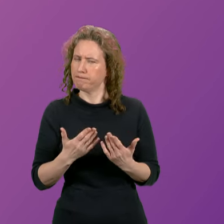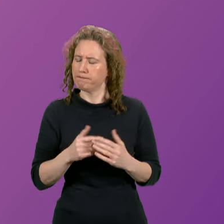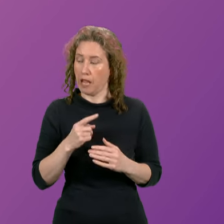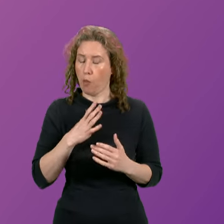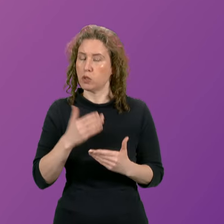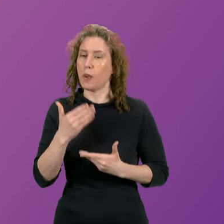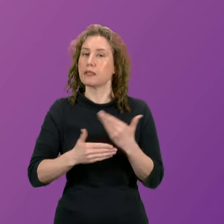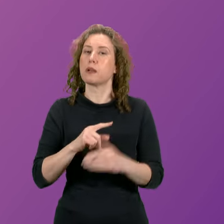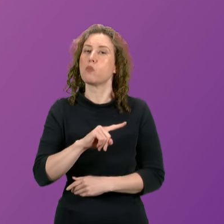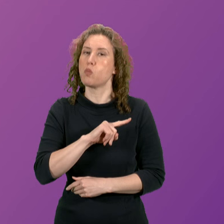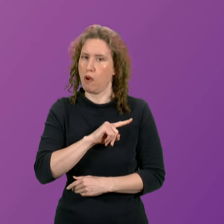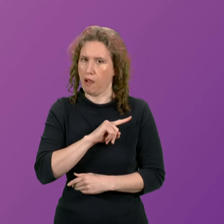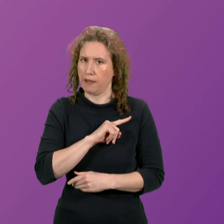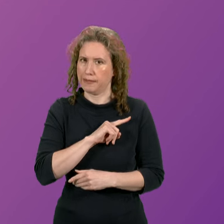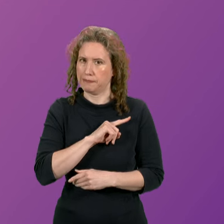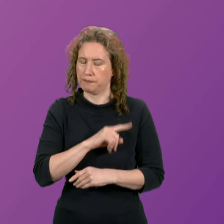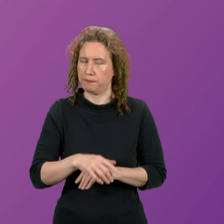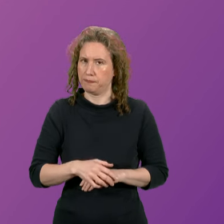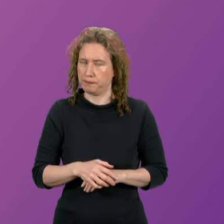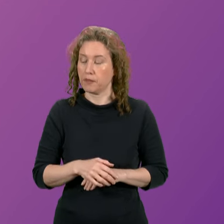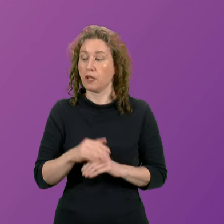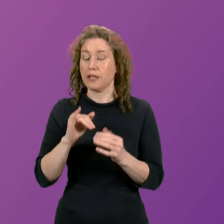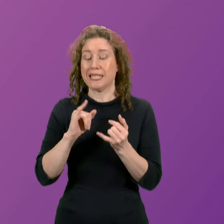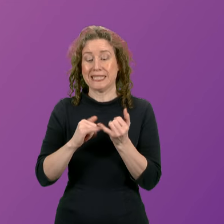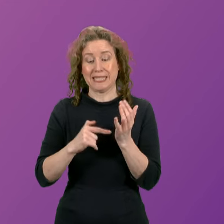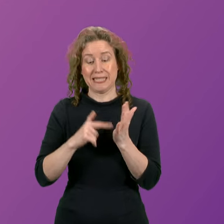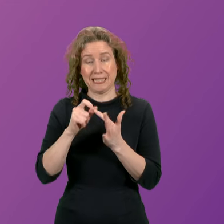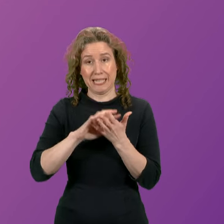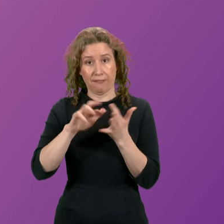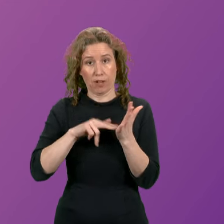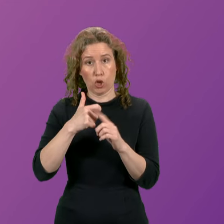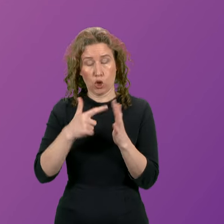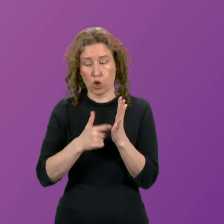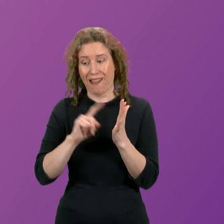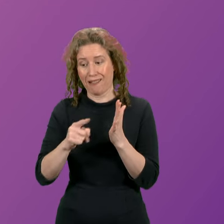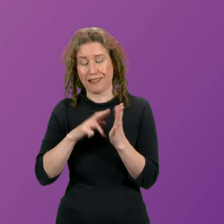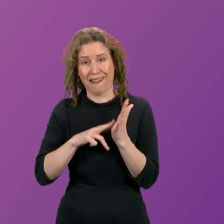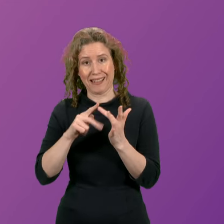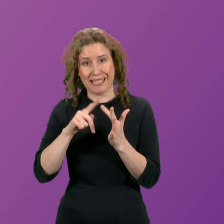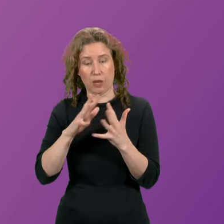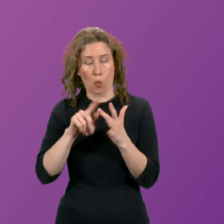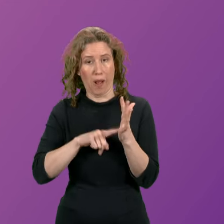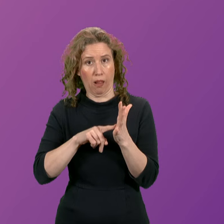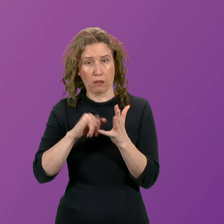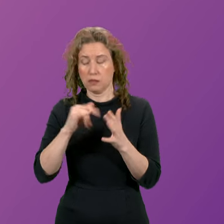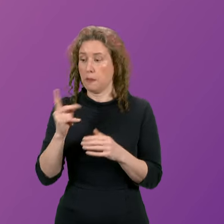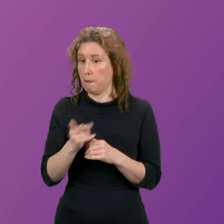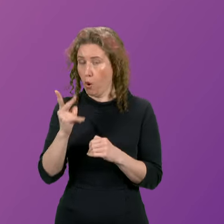Both Stephen Kerr and Annie Wells made comments about the case, long before